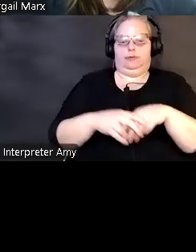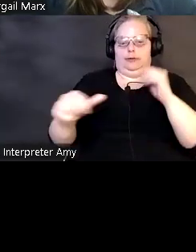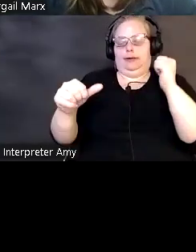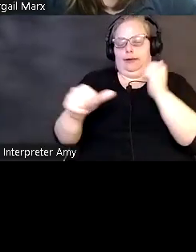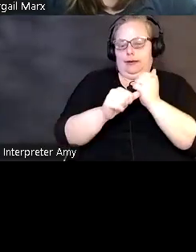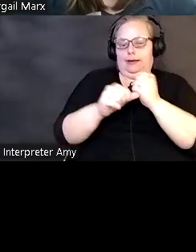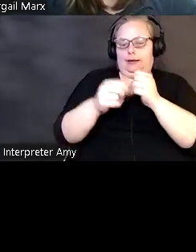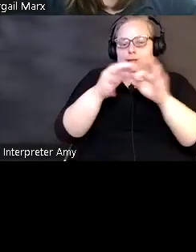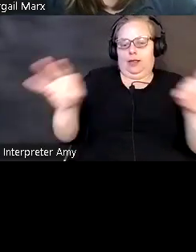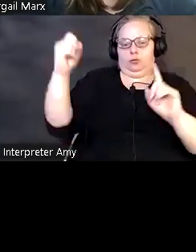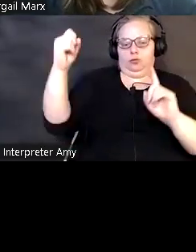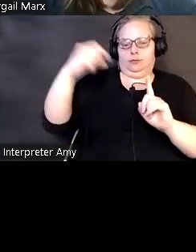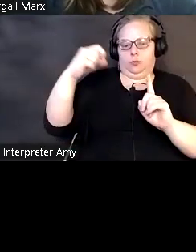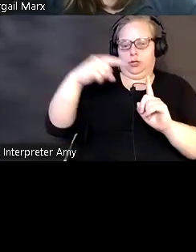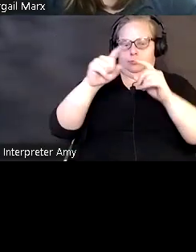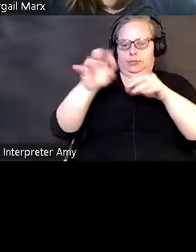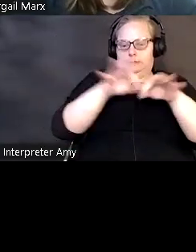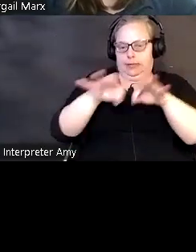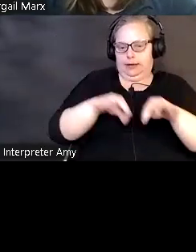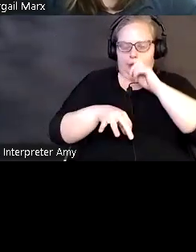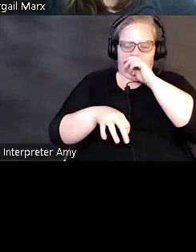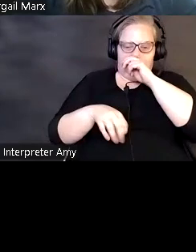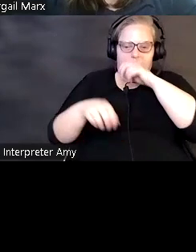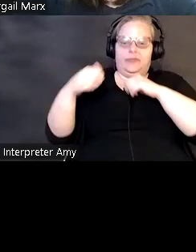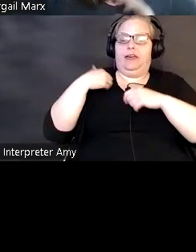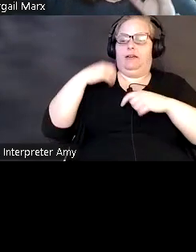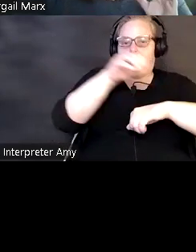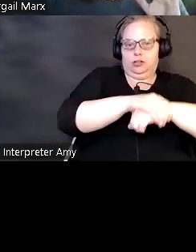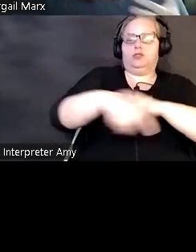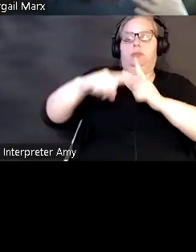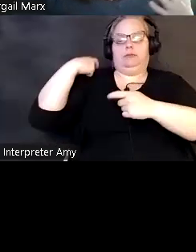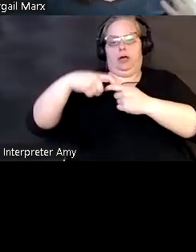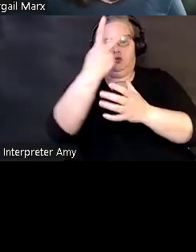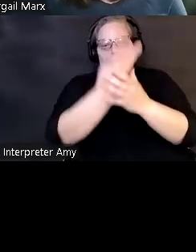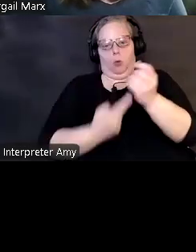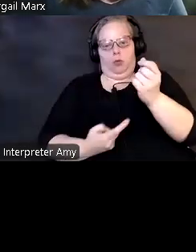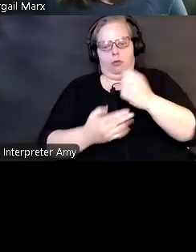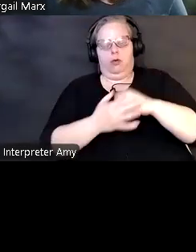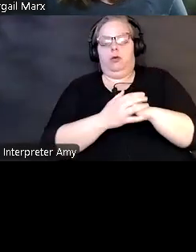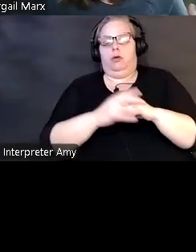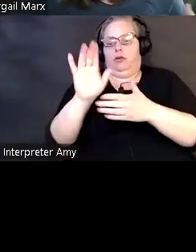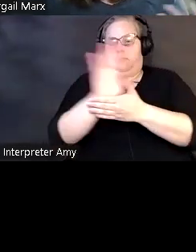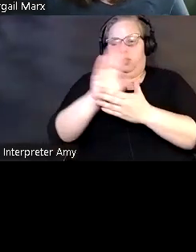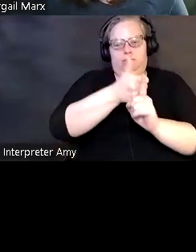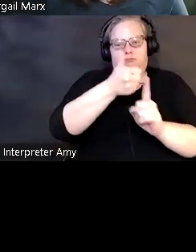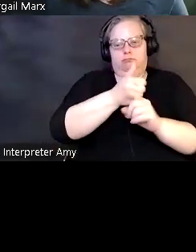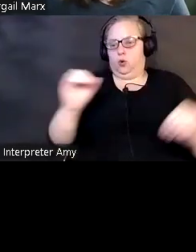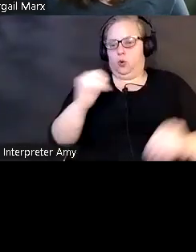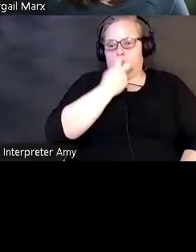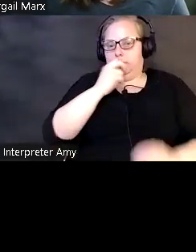to both a Spanish and English version of the video, it's meant to show you kind of the power